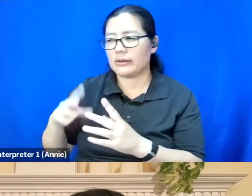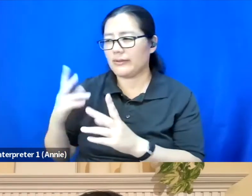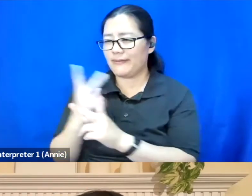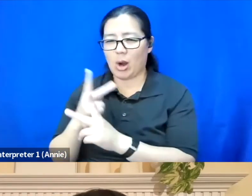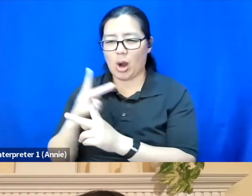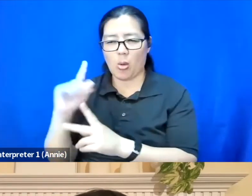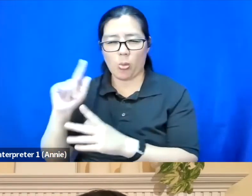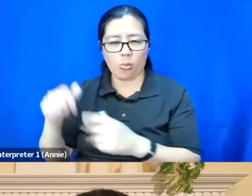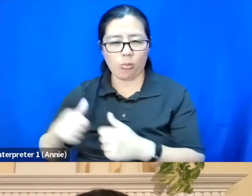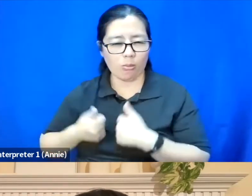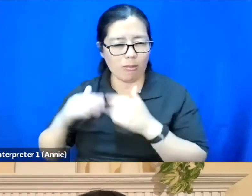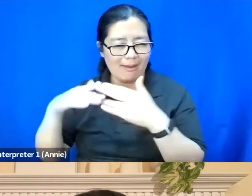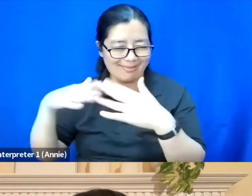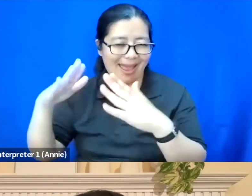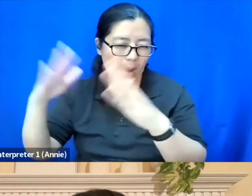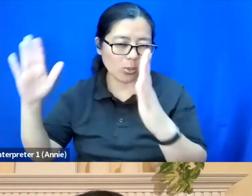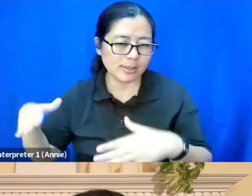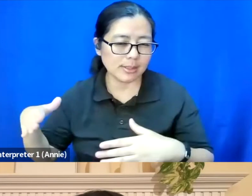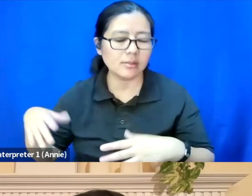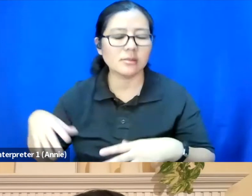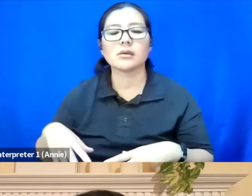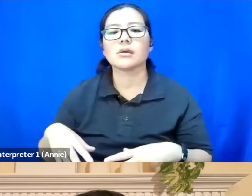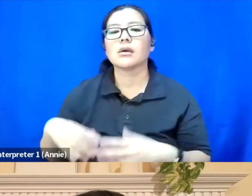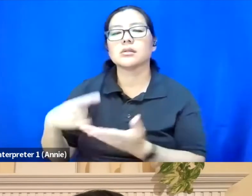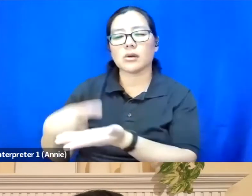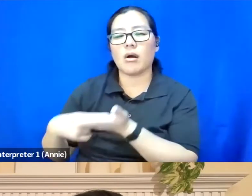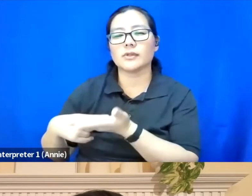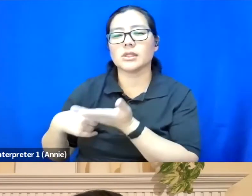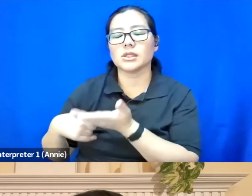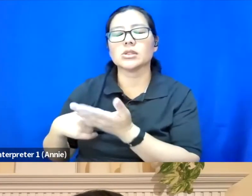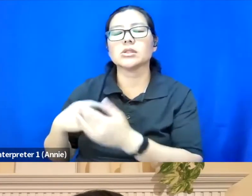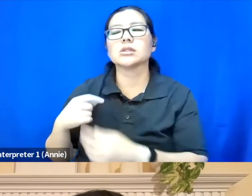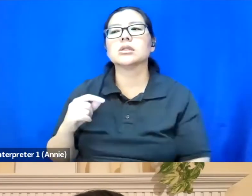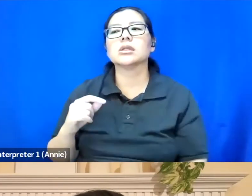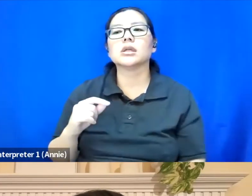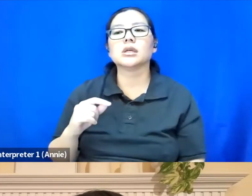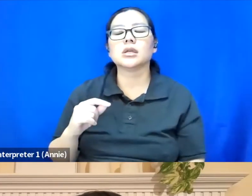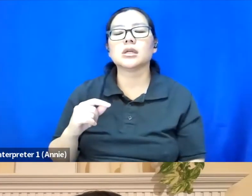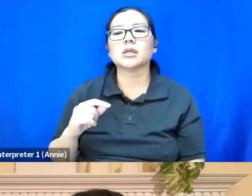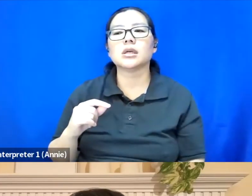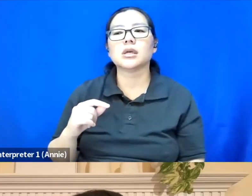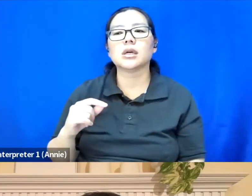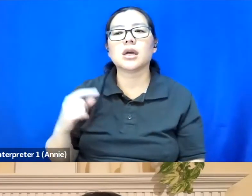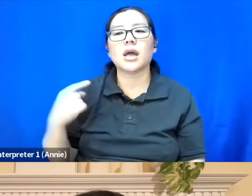And I think when you're disabled and you get information that you have, like,